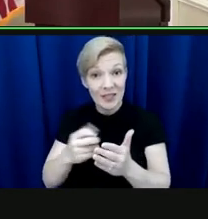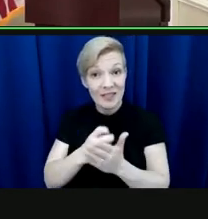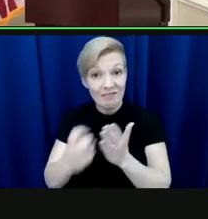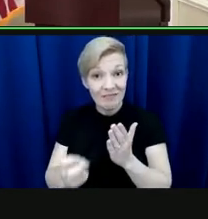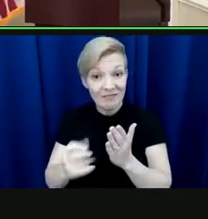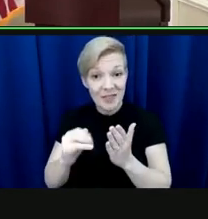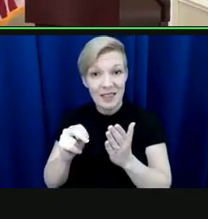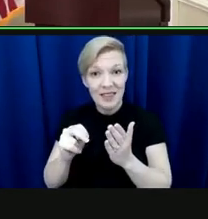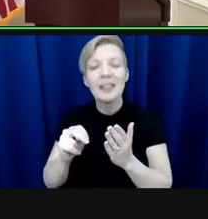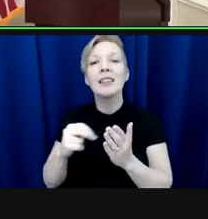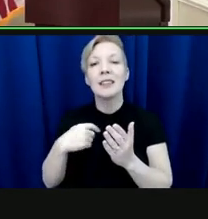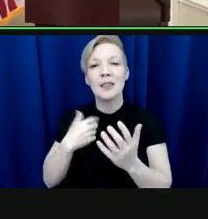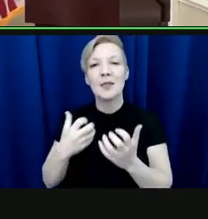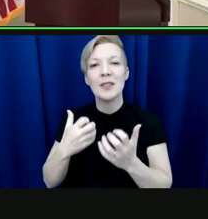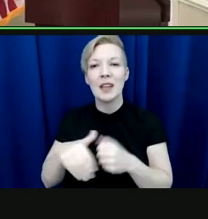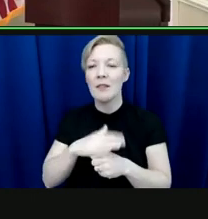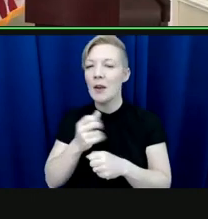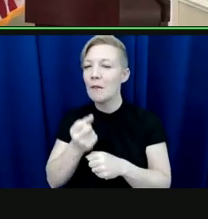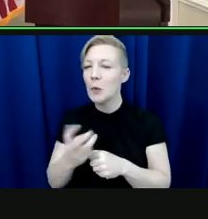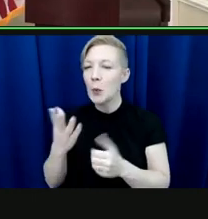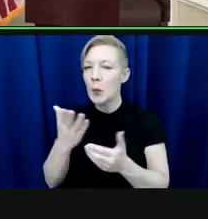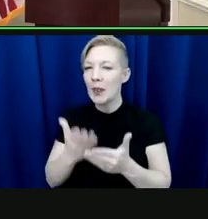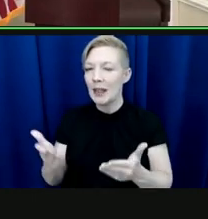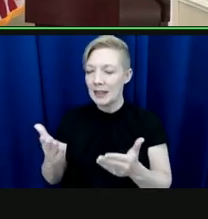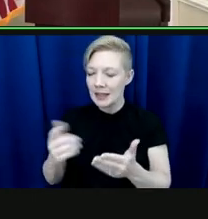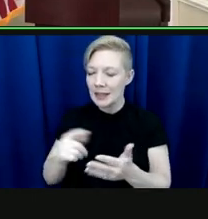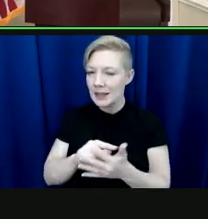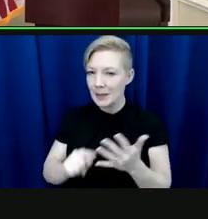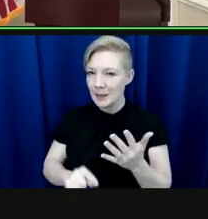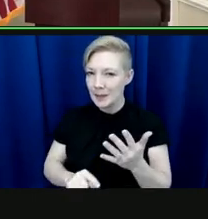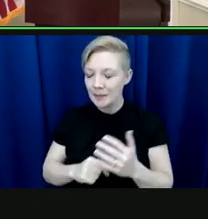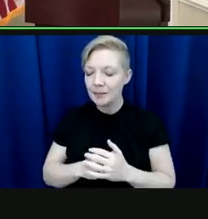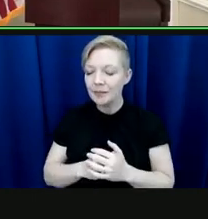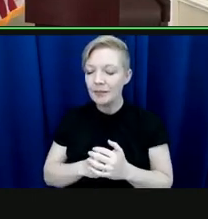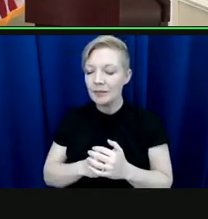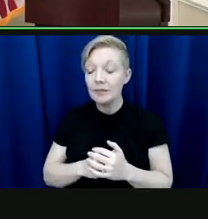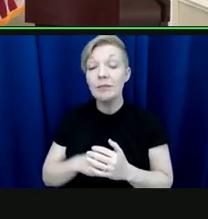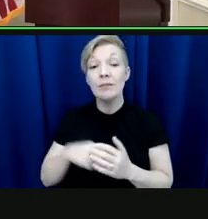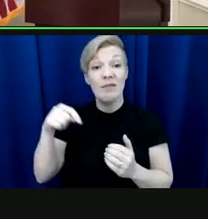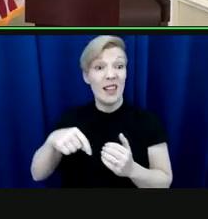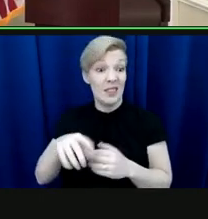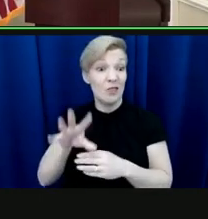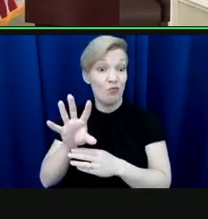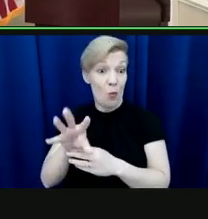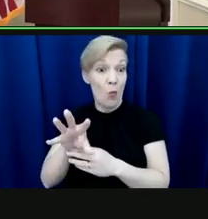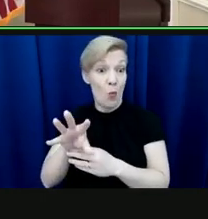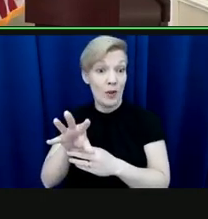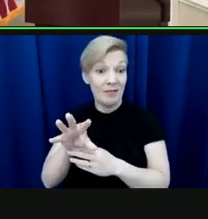I do need to cover a few housekeeping items. The event is being recorded and the recording,